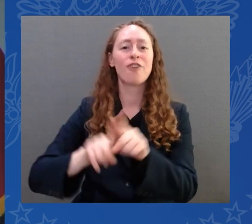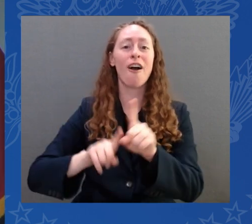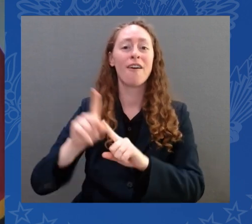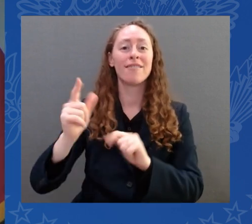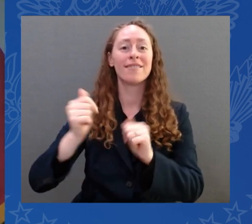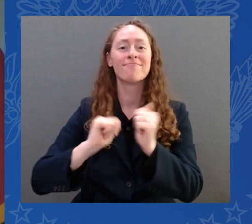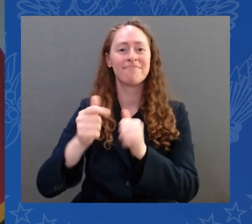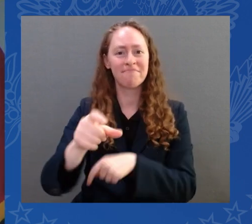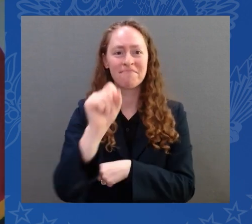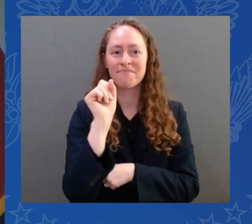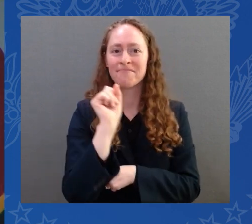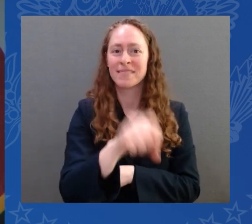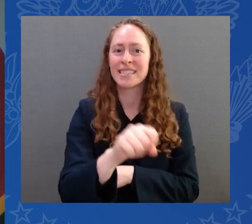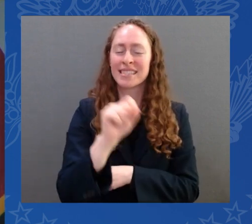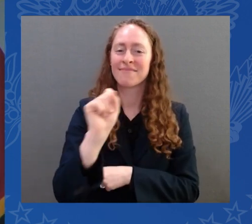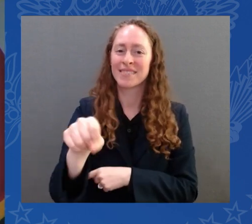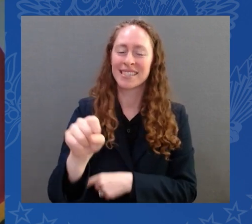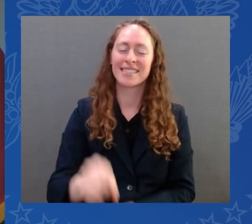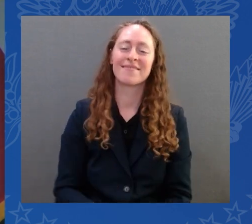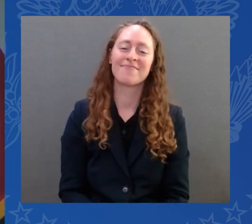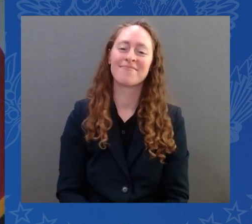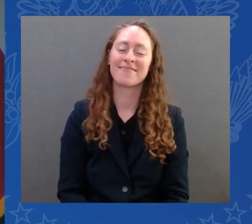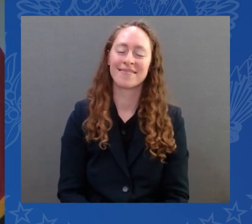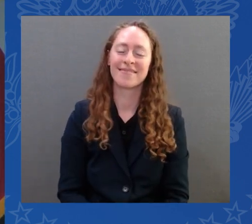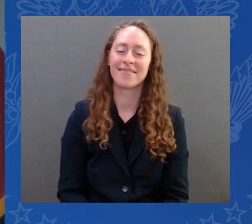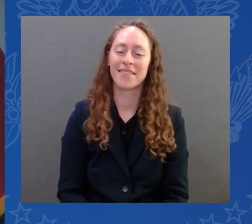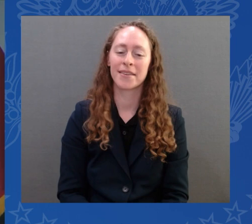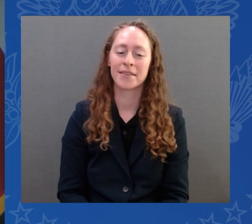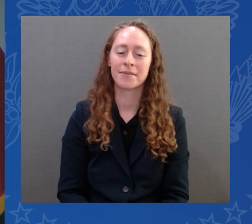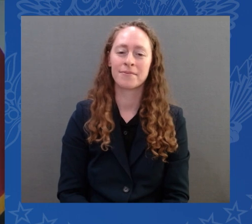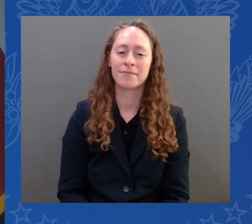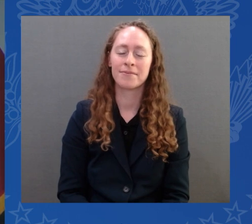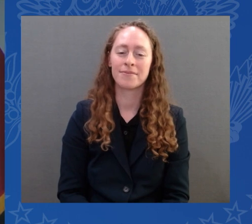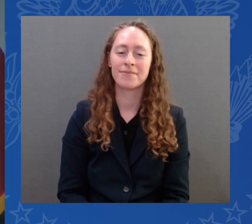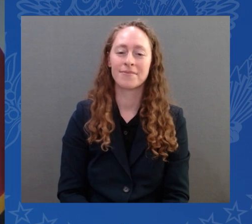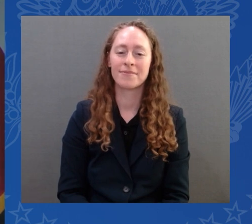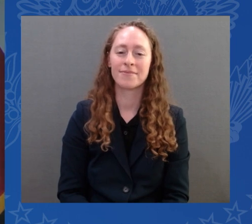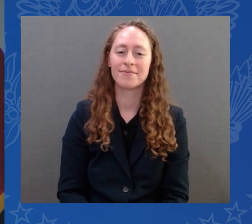I hope my son up in heaven doesn't hear me saying that part. He's Army.